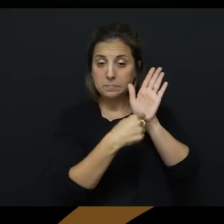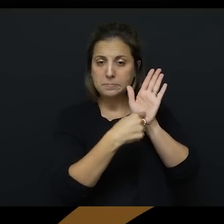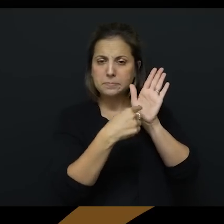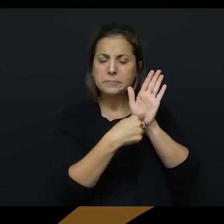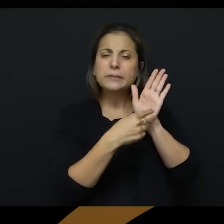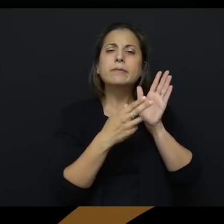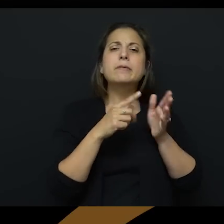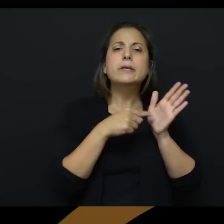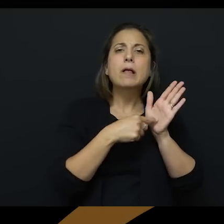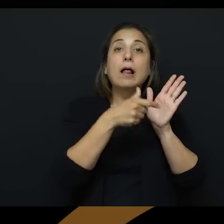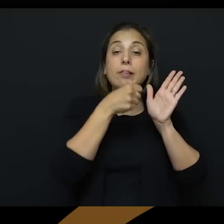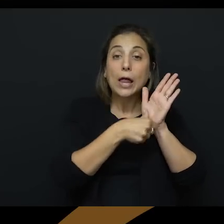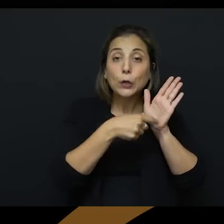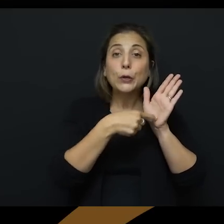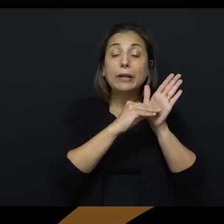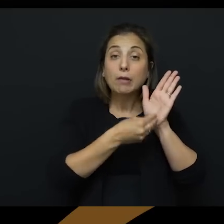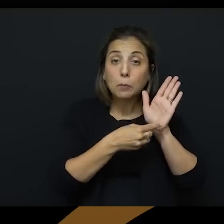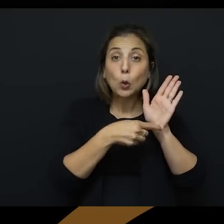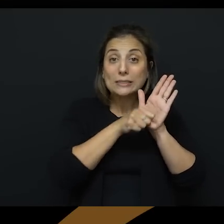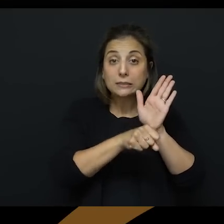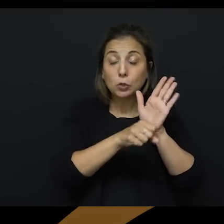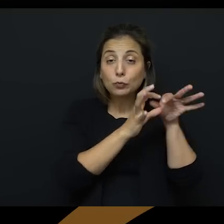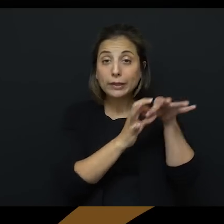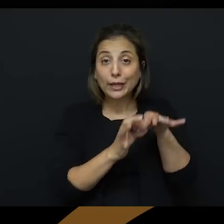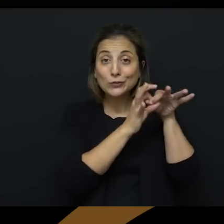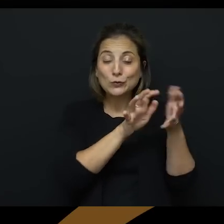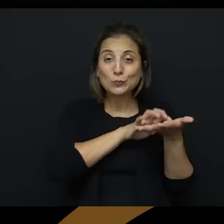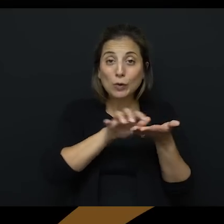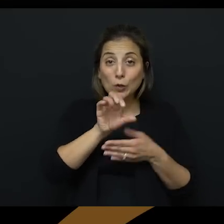that correspond to a letter, number, or symbol of the braille code.